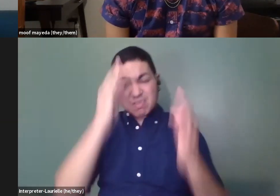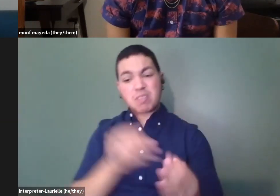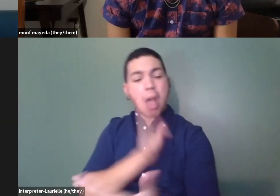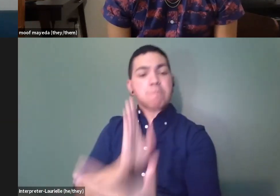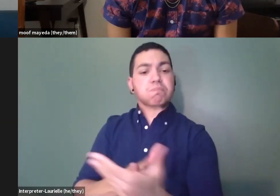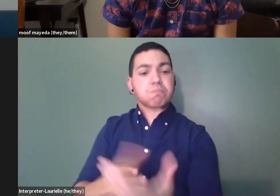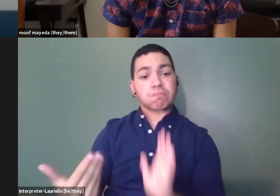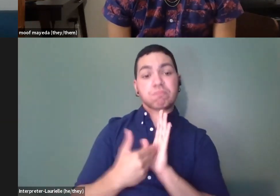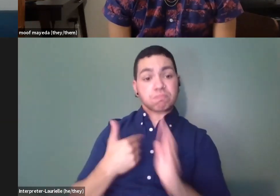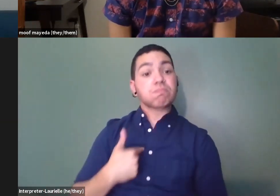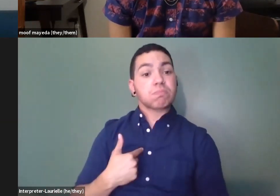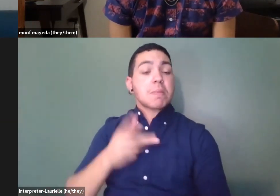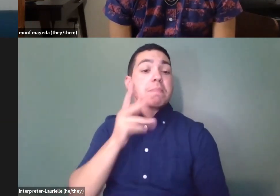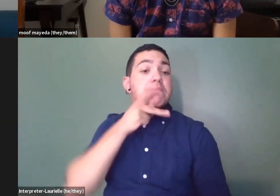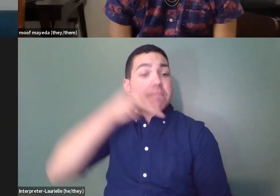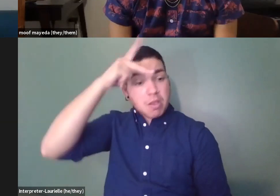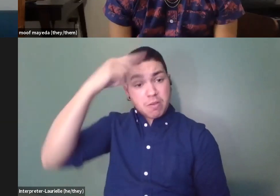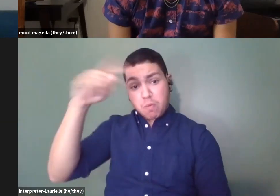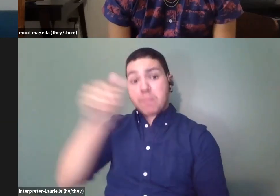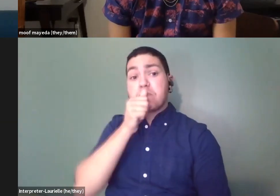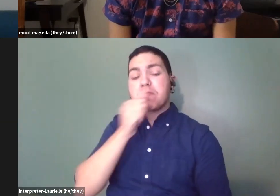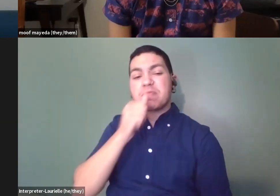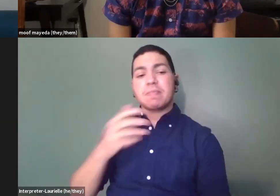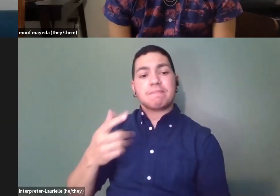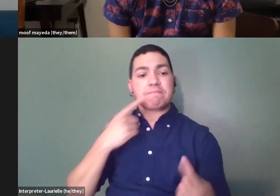Iden, can you hear us at least?